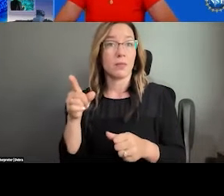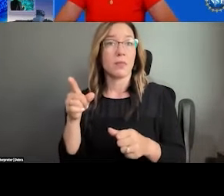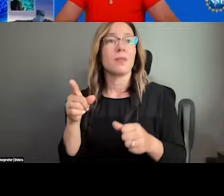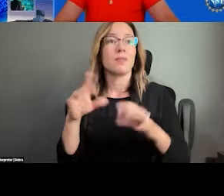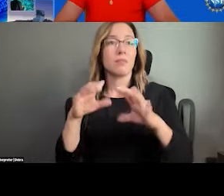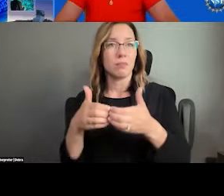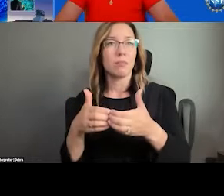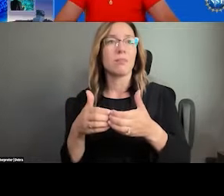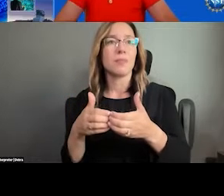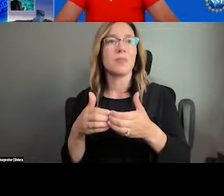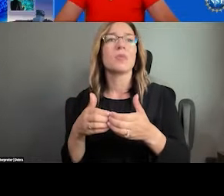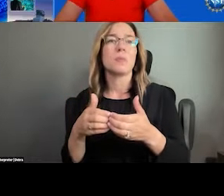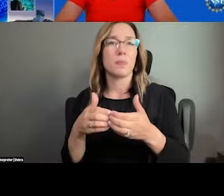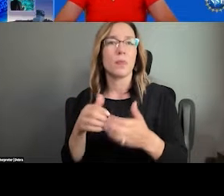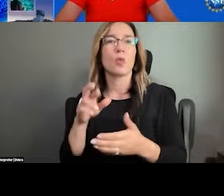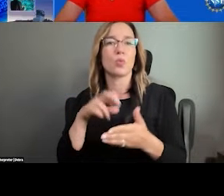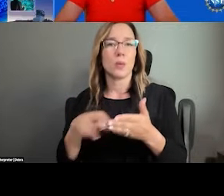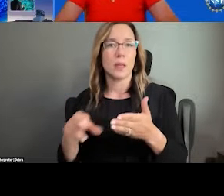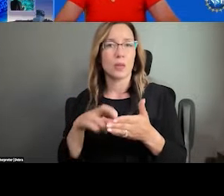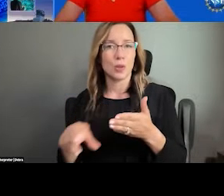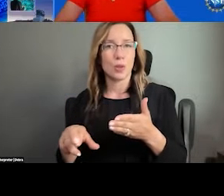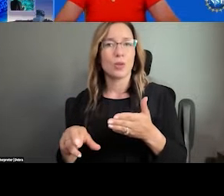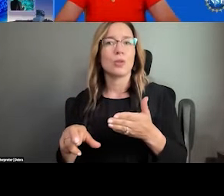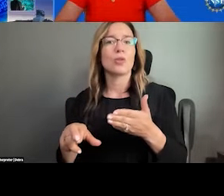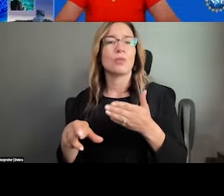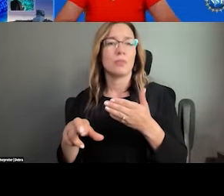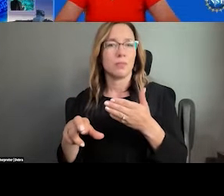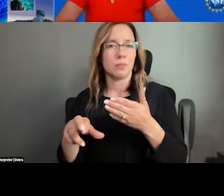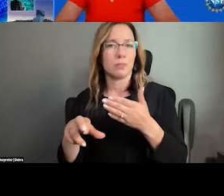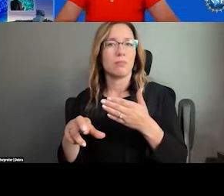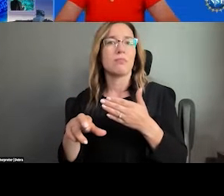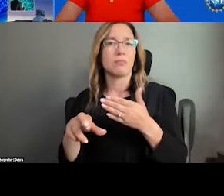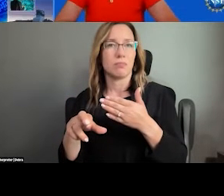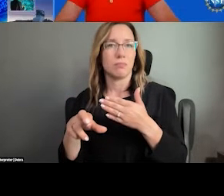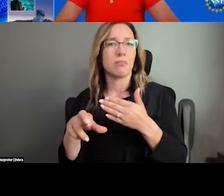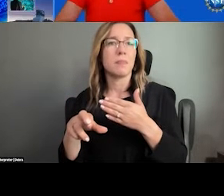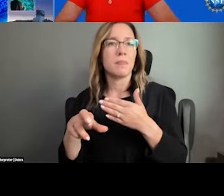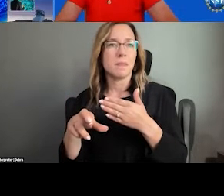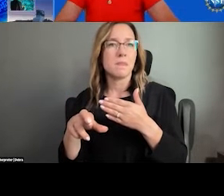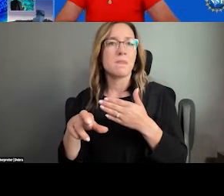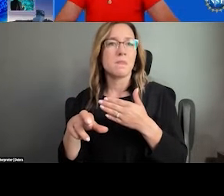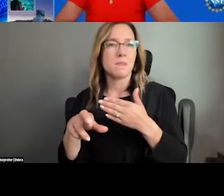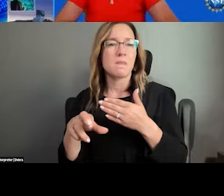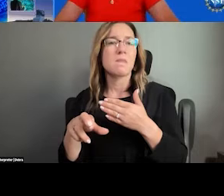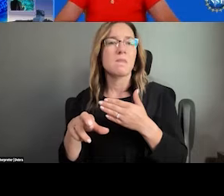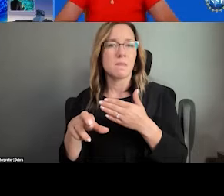engines specific funding opportunities also may make for profit organizations